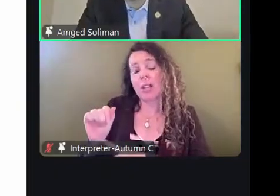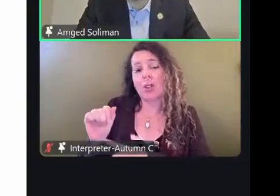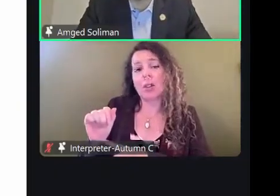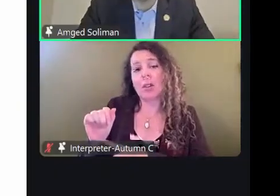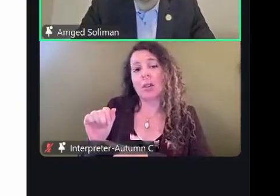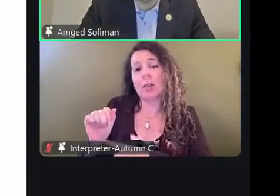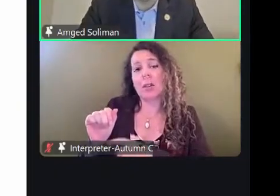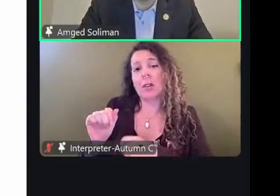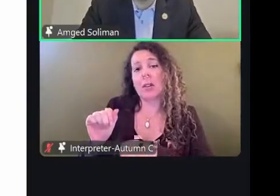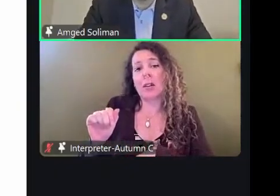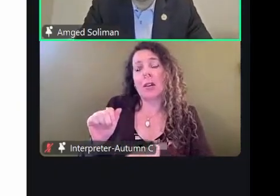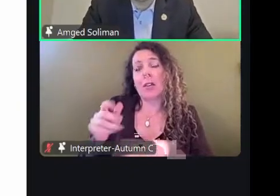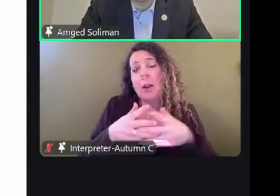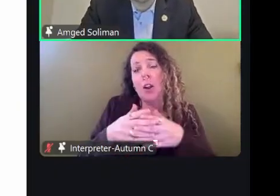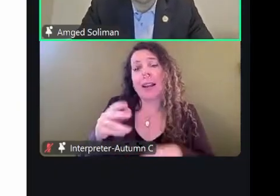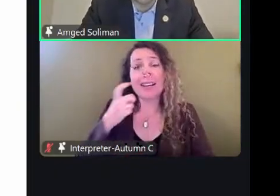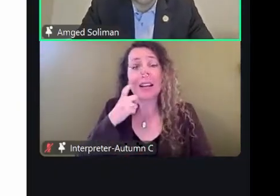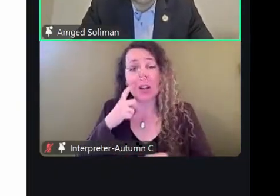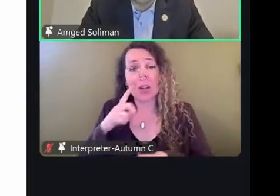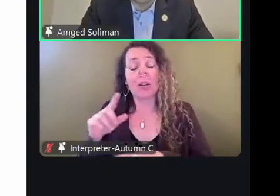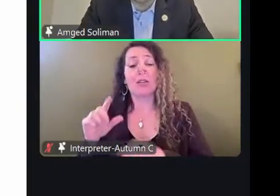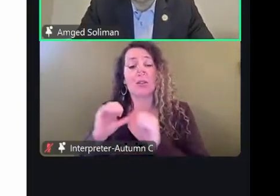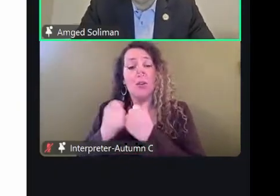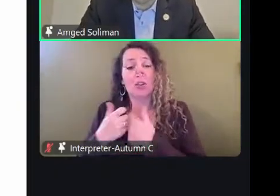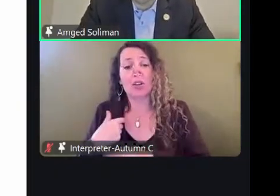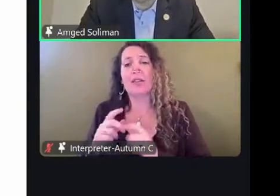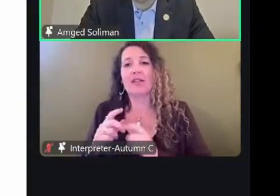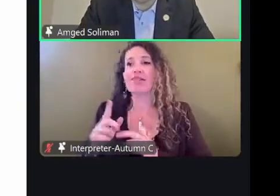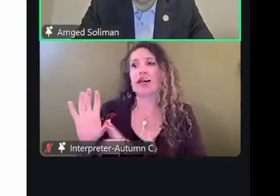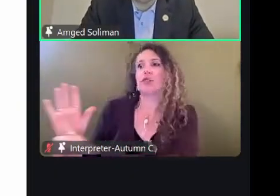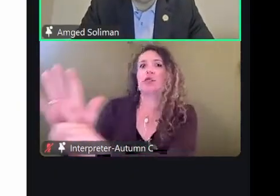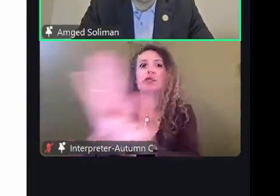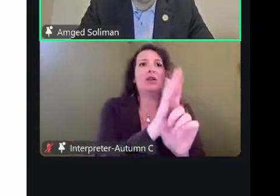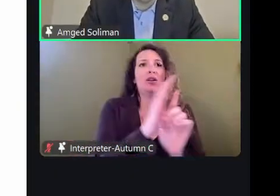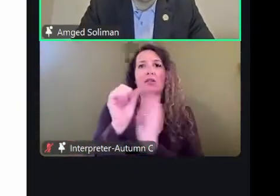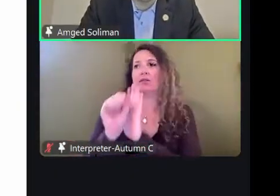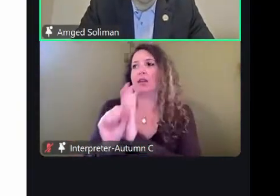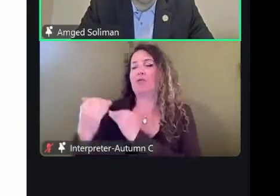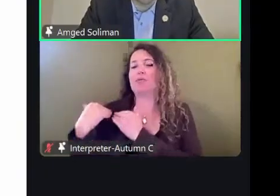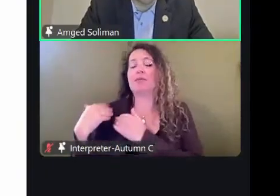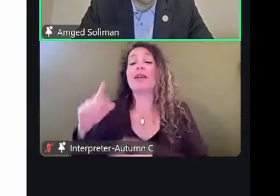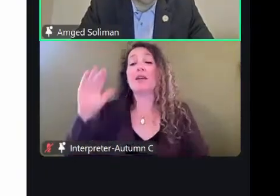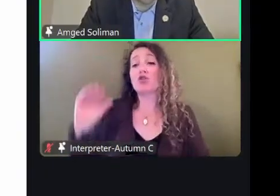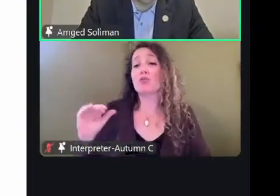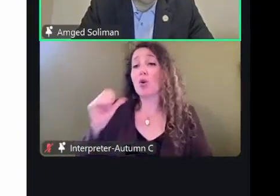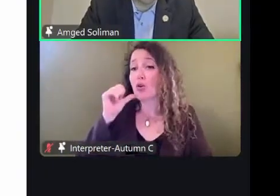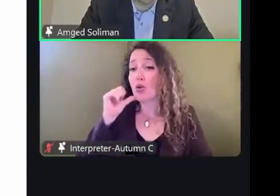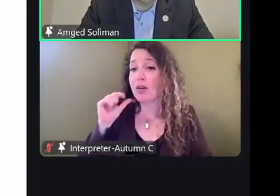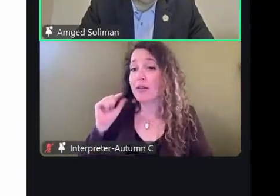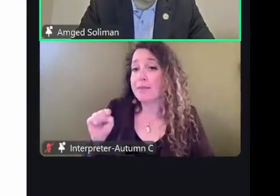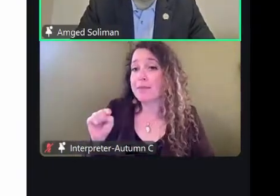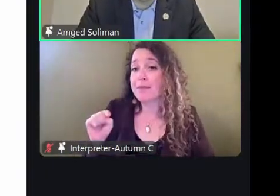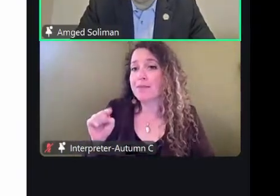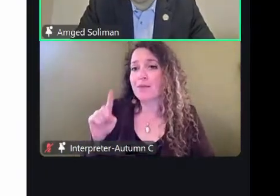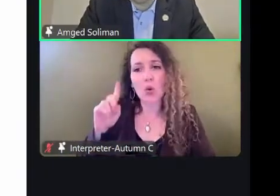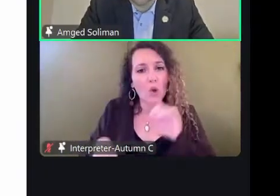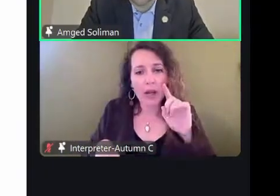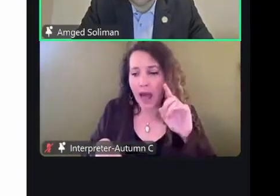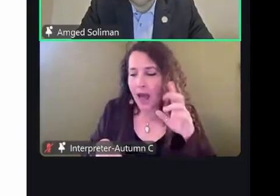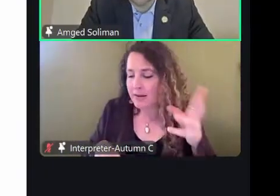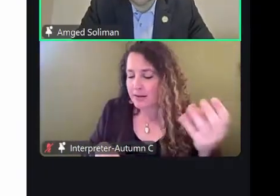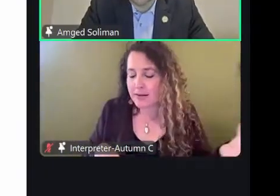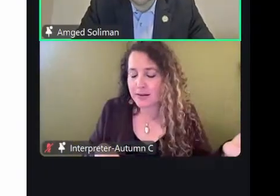state laws of professional responsibility. Um, and there was this little girl who could not get a